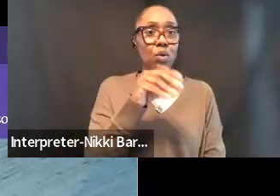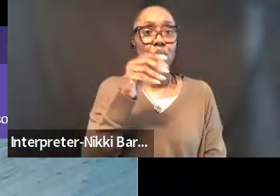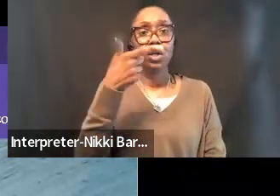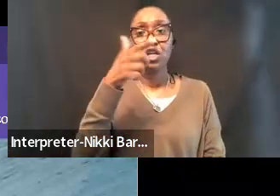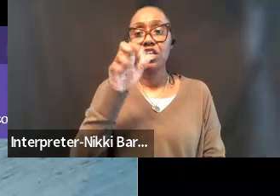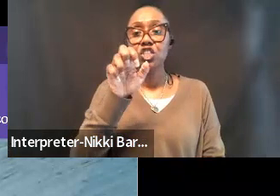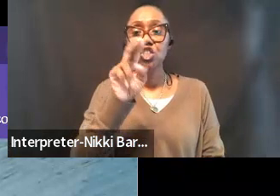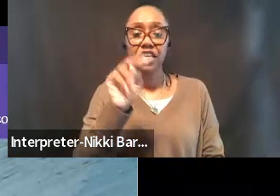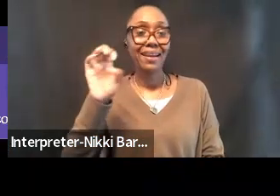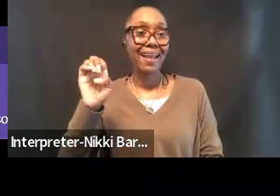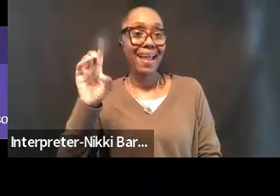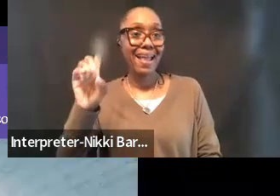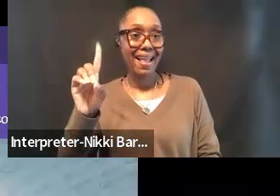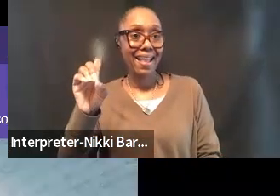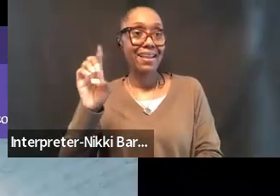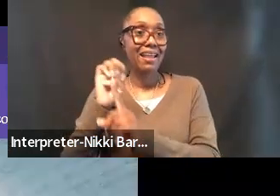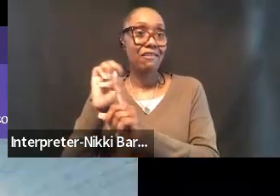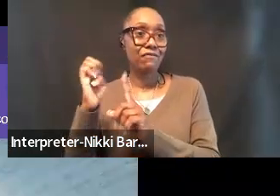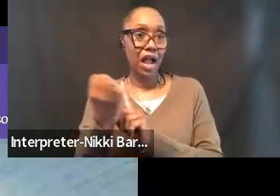Okay.